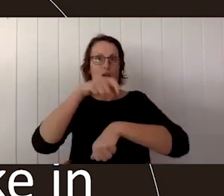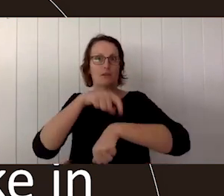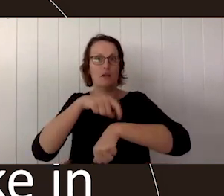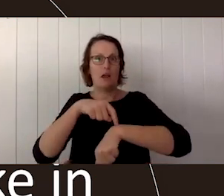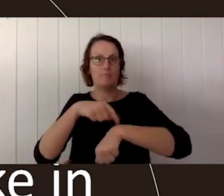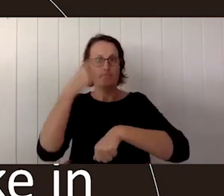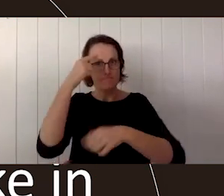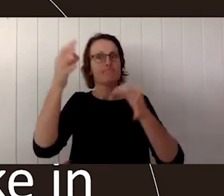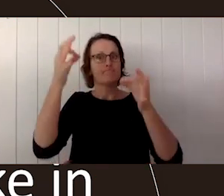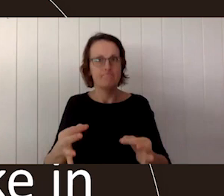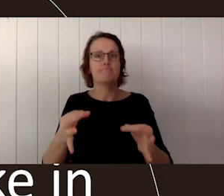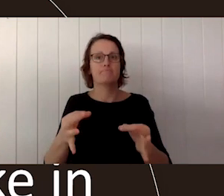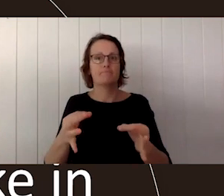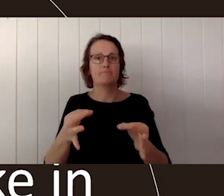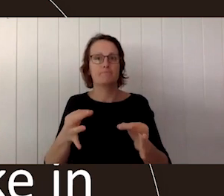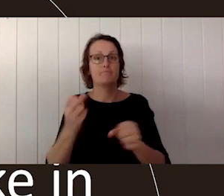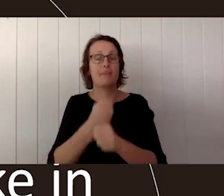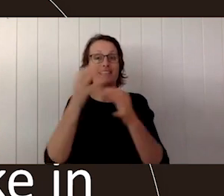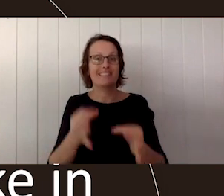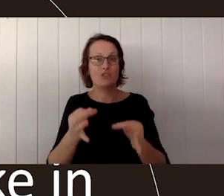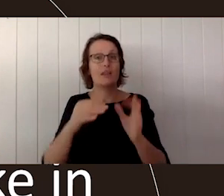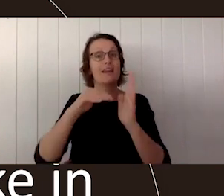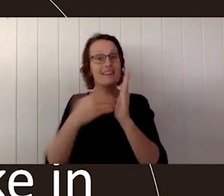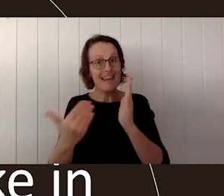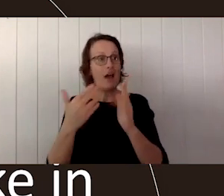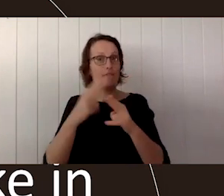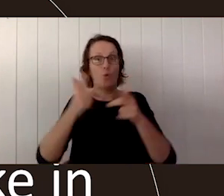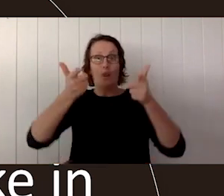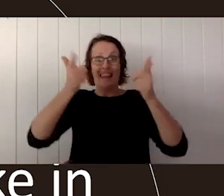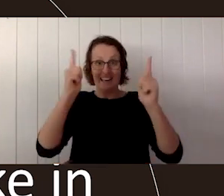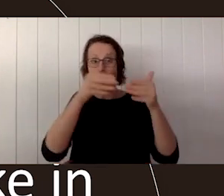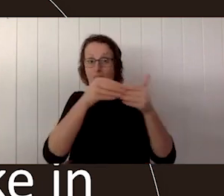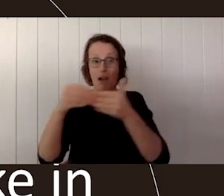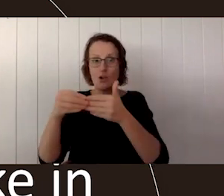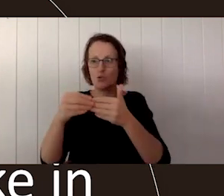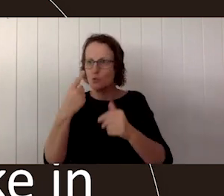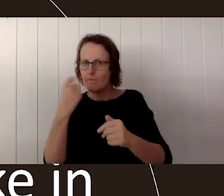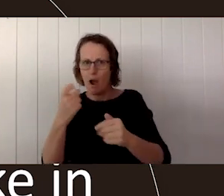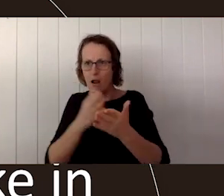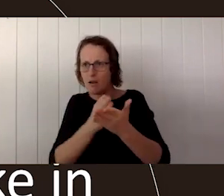to step up. Now is the time for us, as leaders, to find ways to support